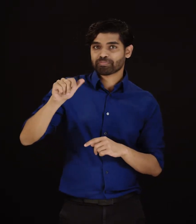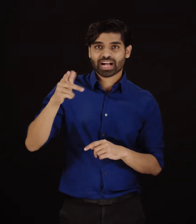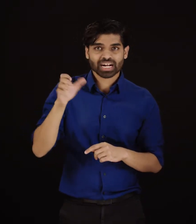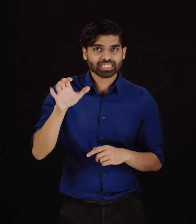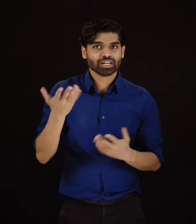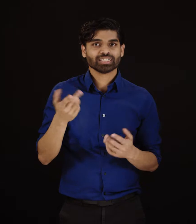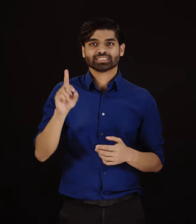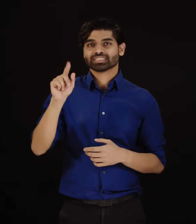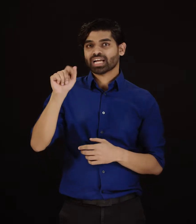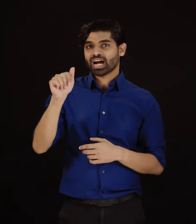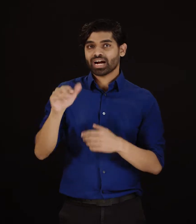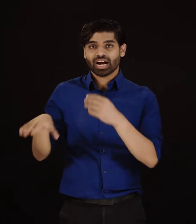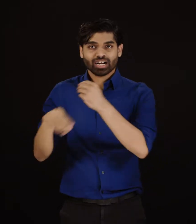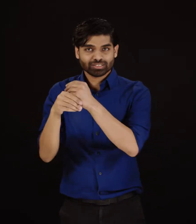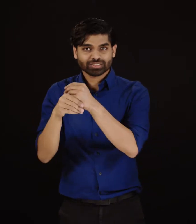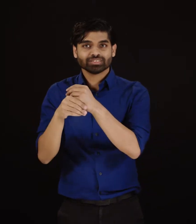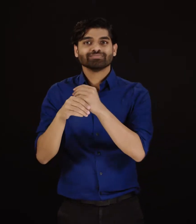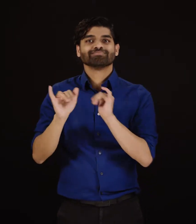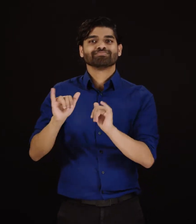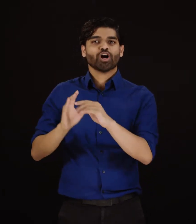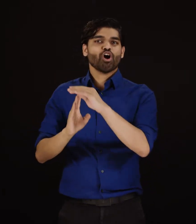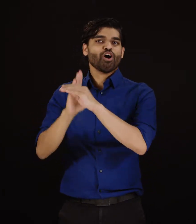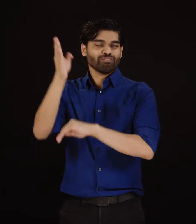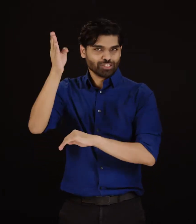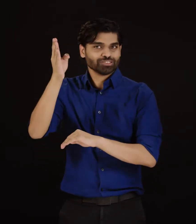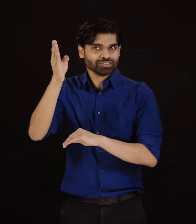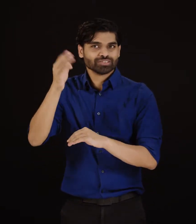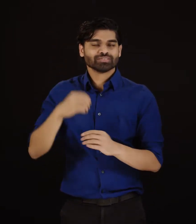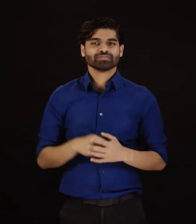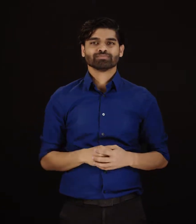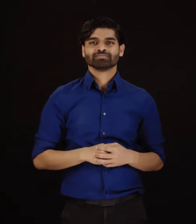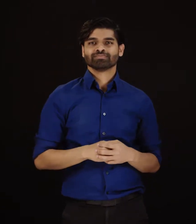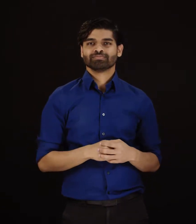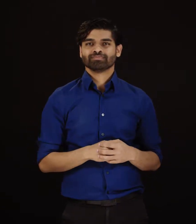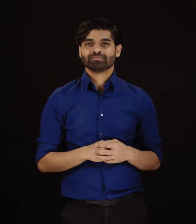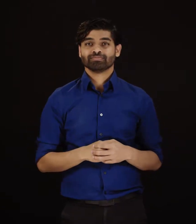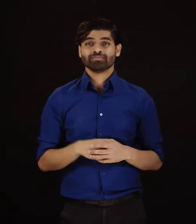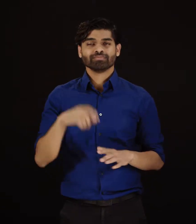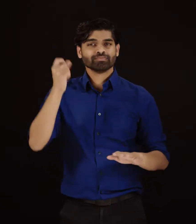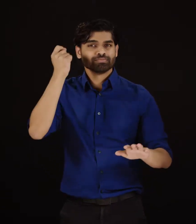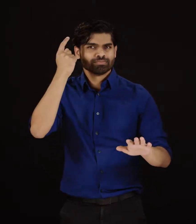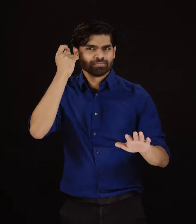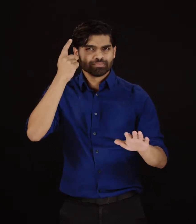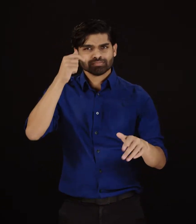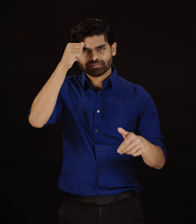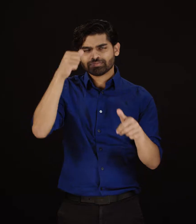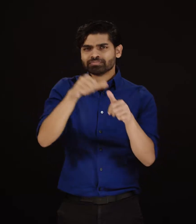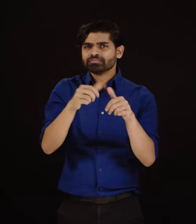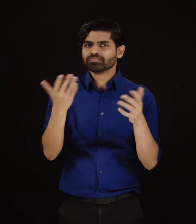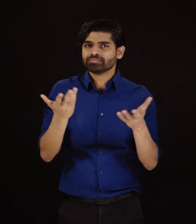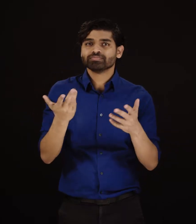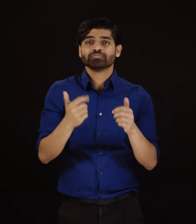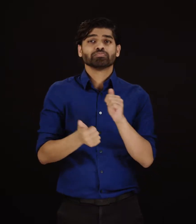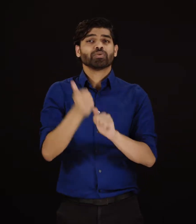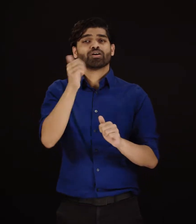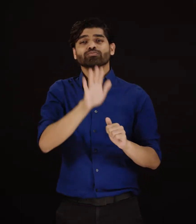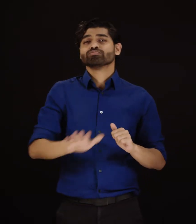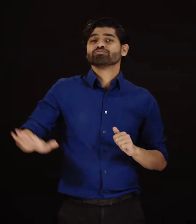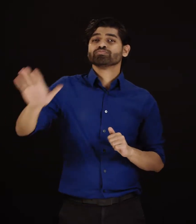outside Canada so all data charges that are incurred are added on top of the normal monthly bill. The Wireless Code